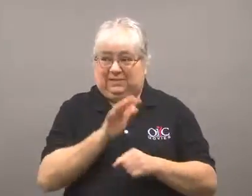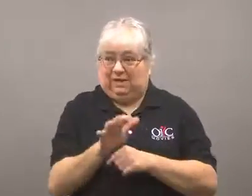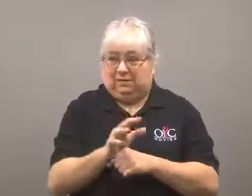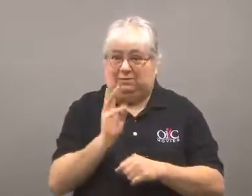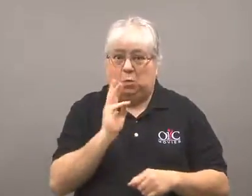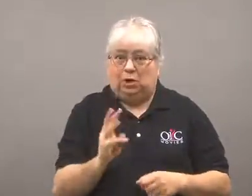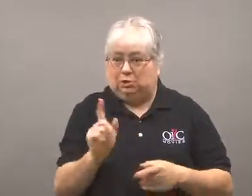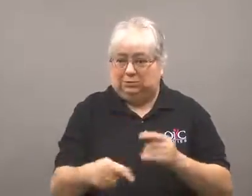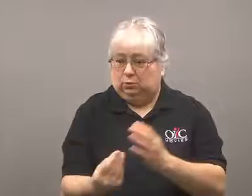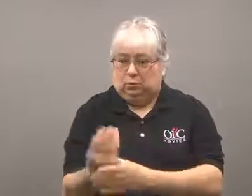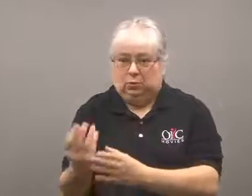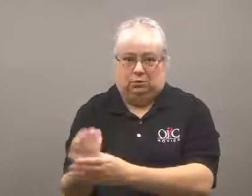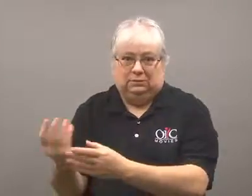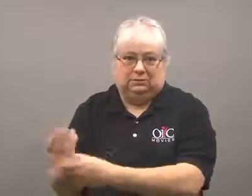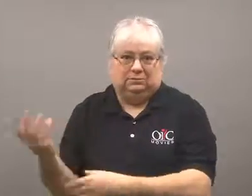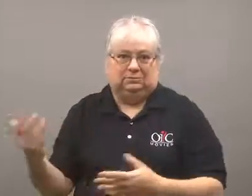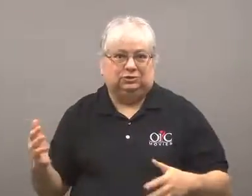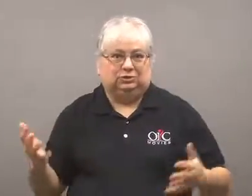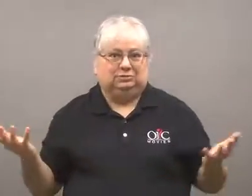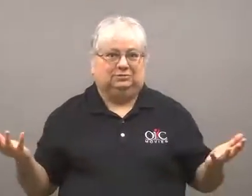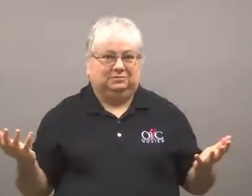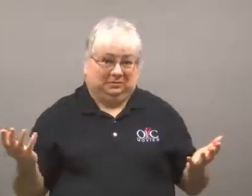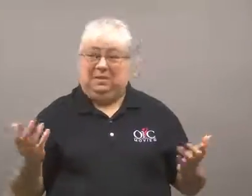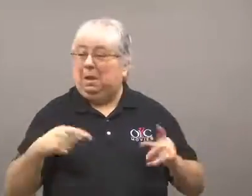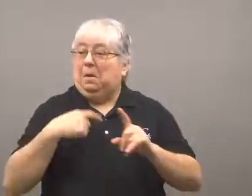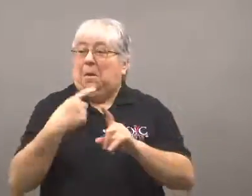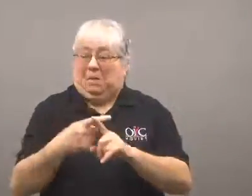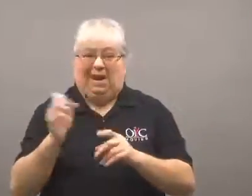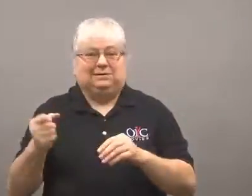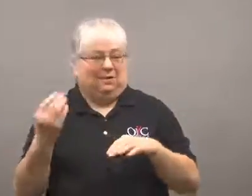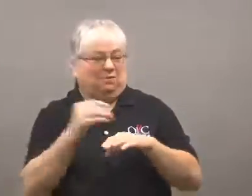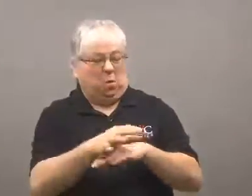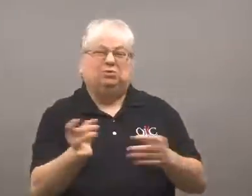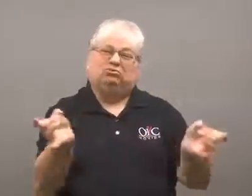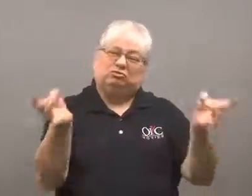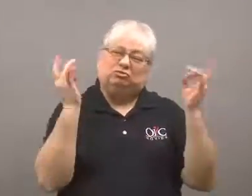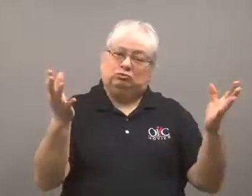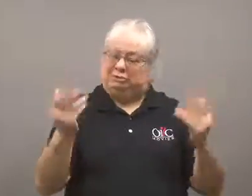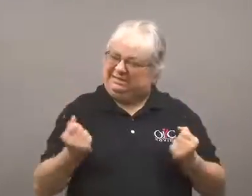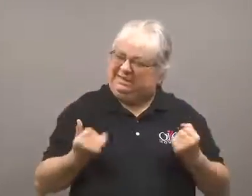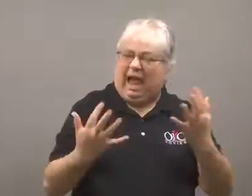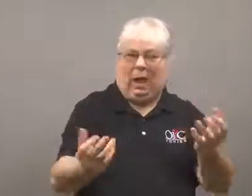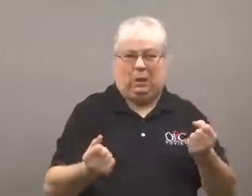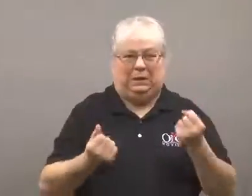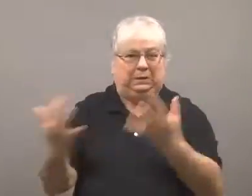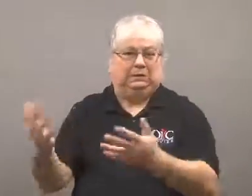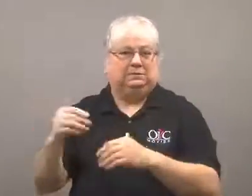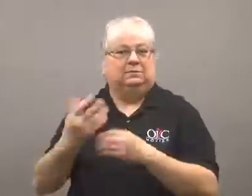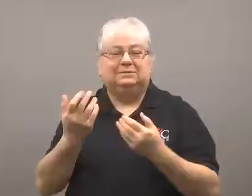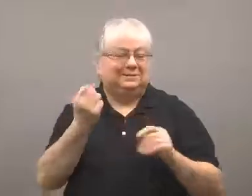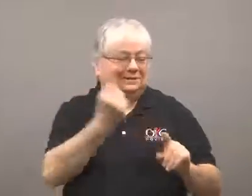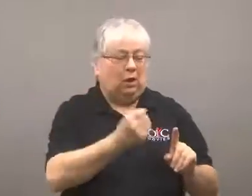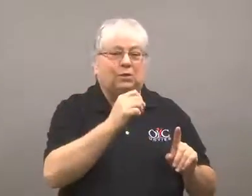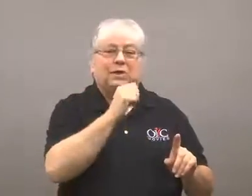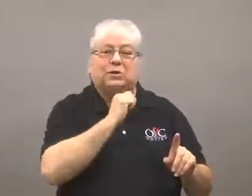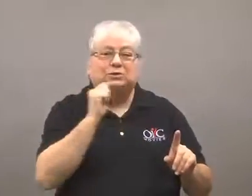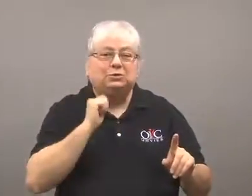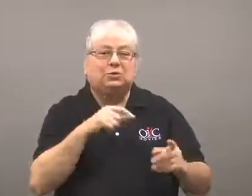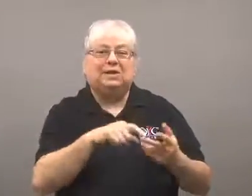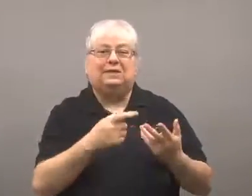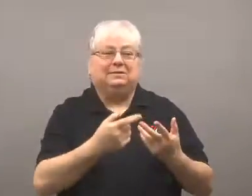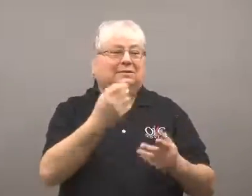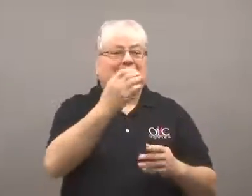Crops won't grow if there isn't enough water.